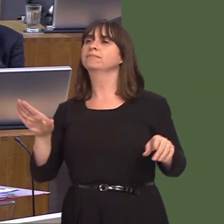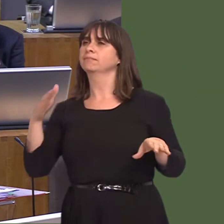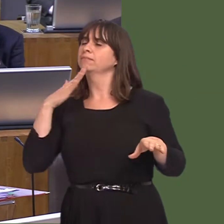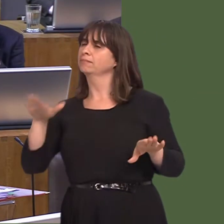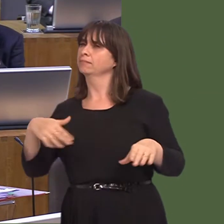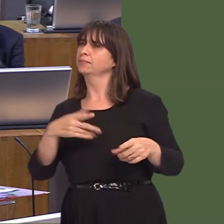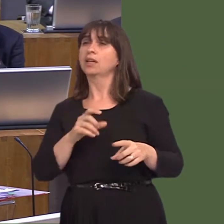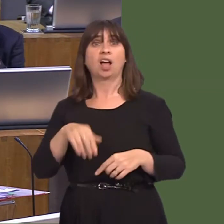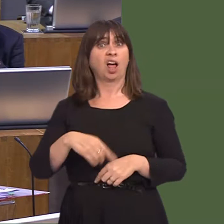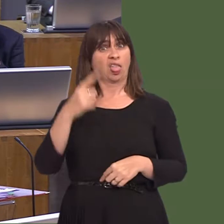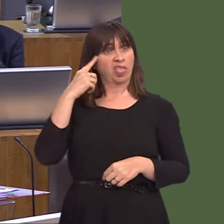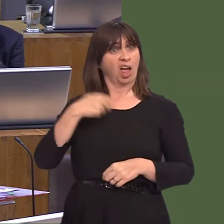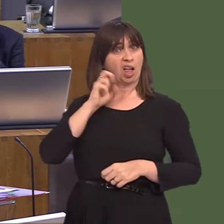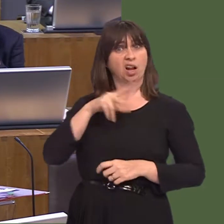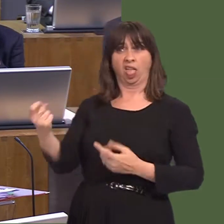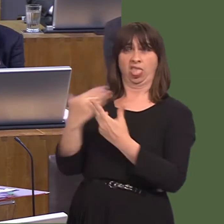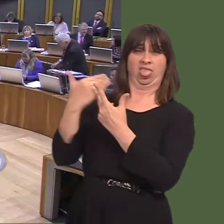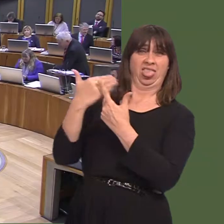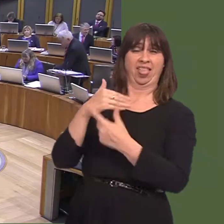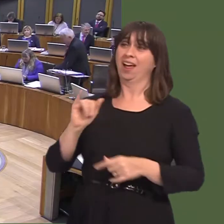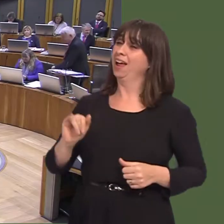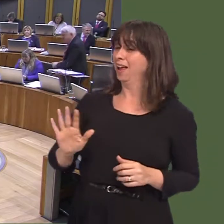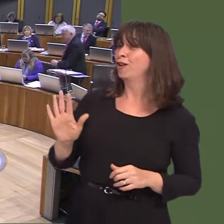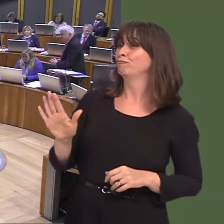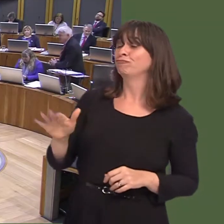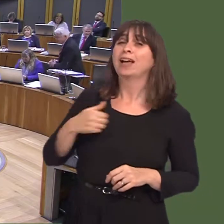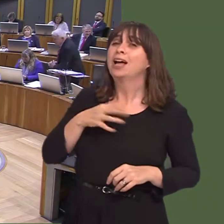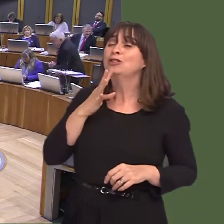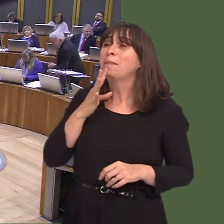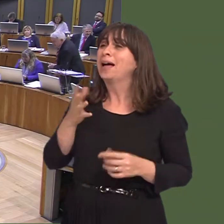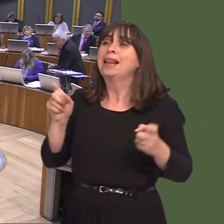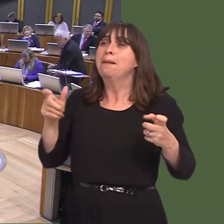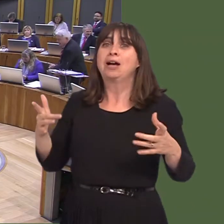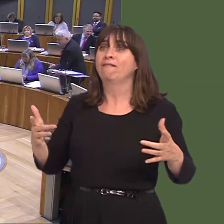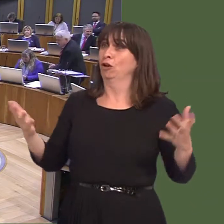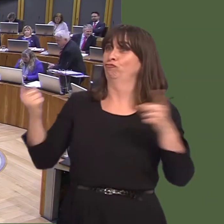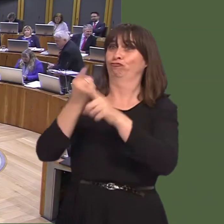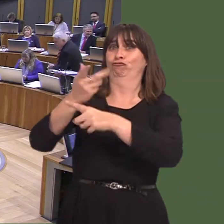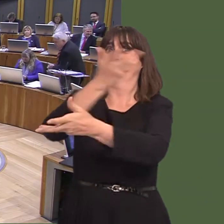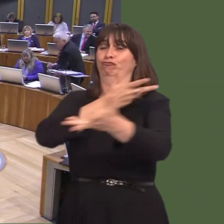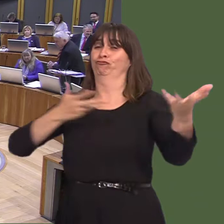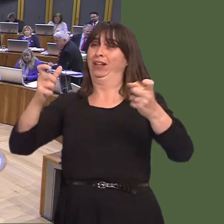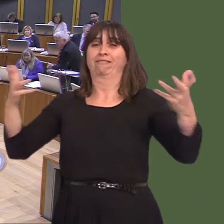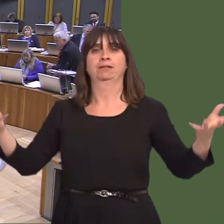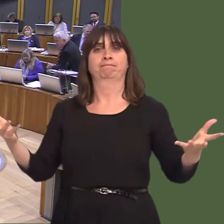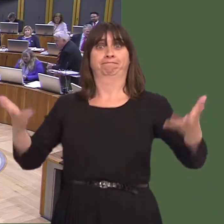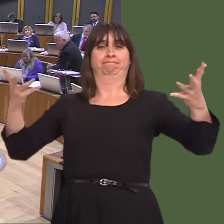We get accused of shouting and then we've gotó óin the Chamber. There we are. I don't mind a bit of life in the Chamber; that's something that adds to its character.